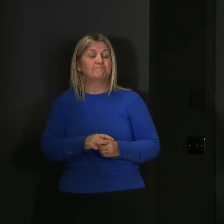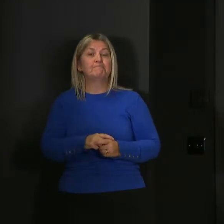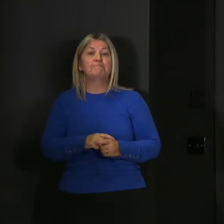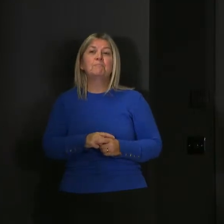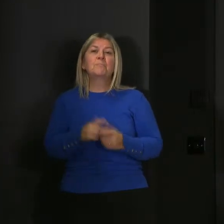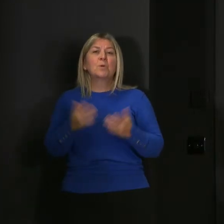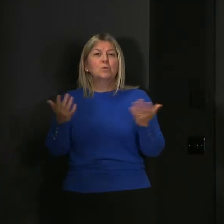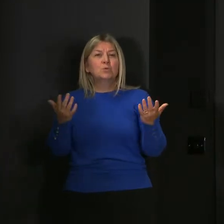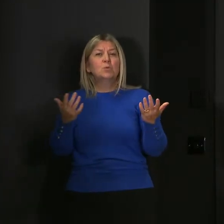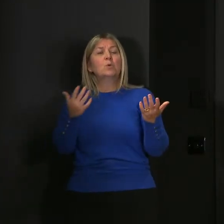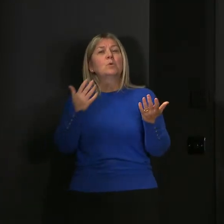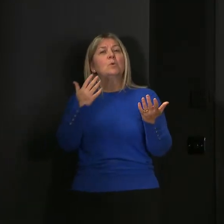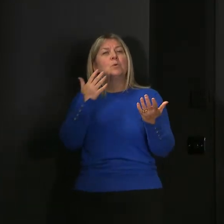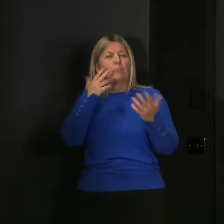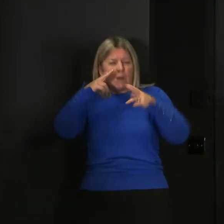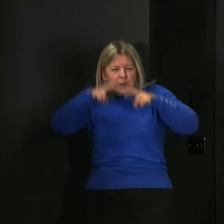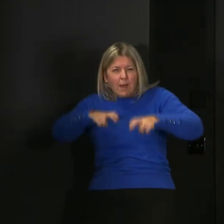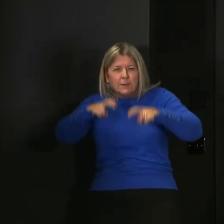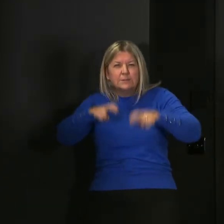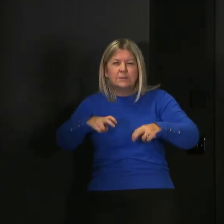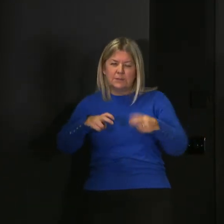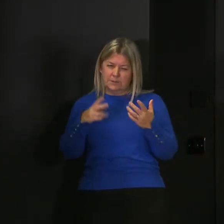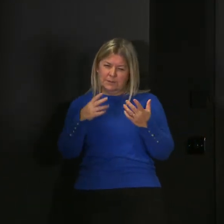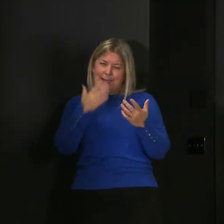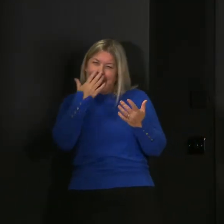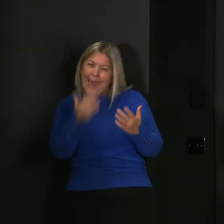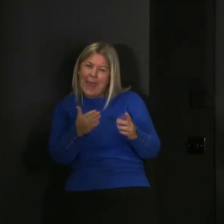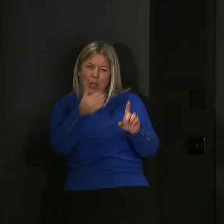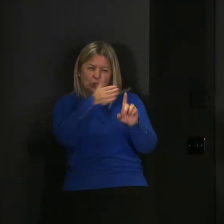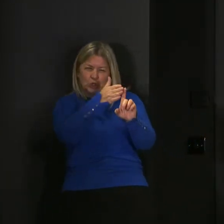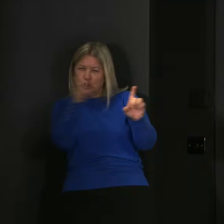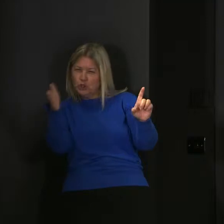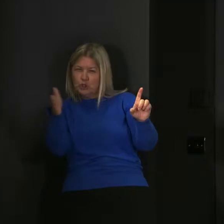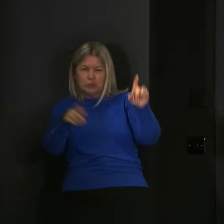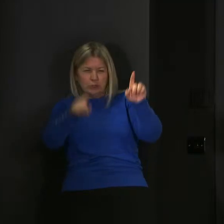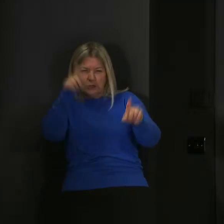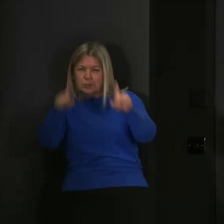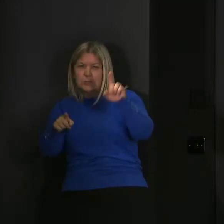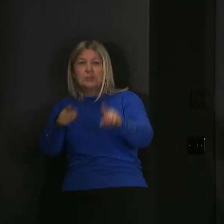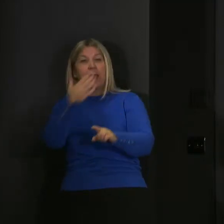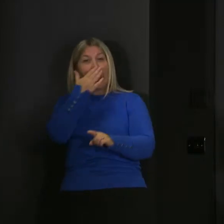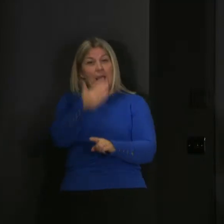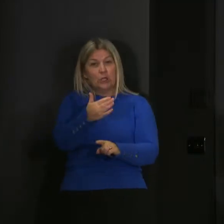when we start to do an analysis of the age ranges that are associated with those positive cases,